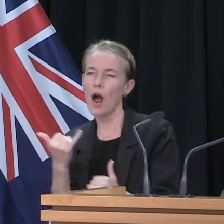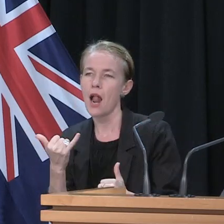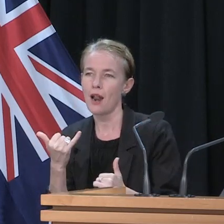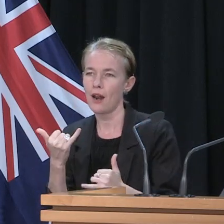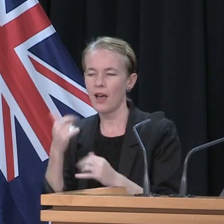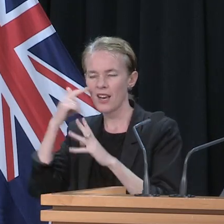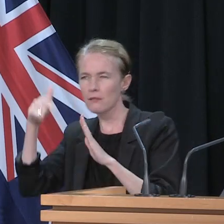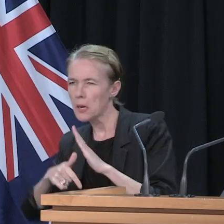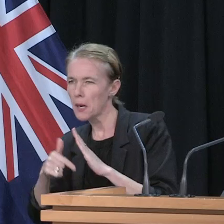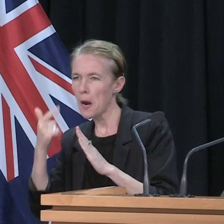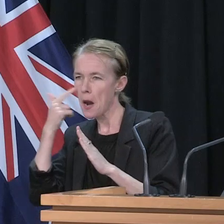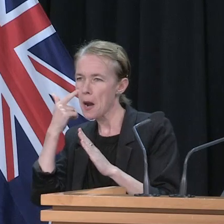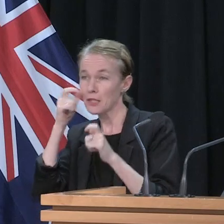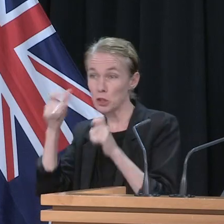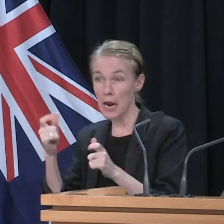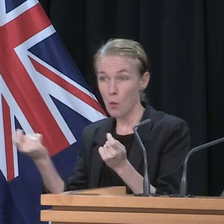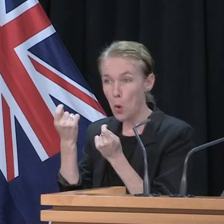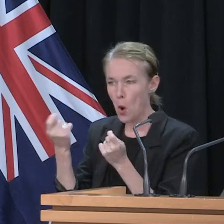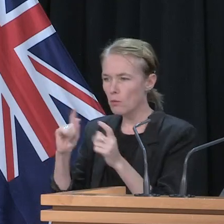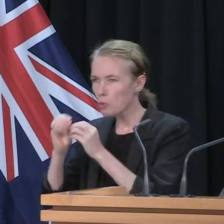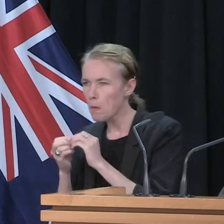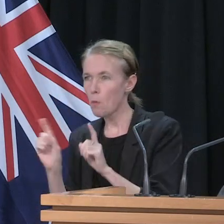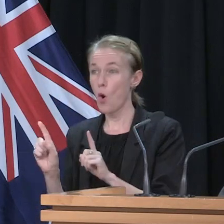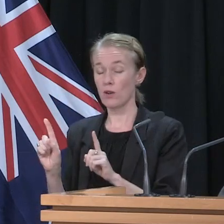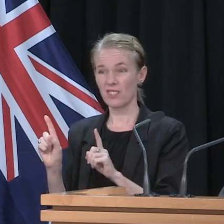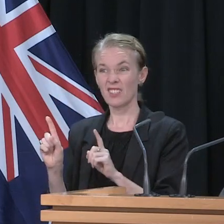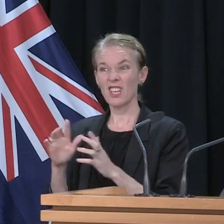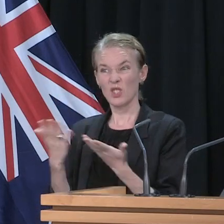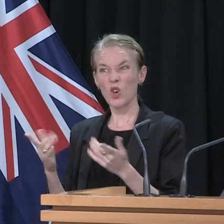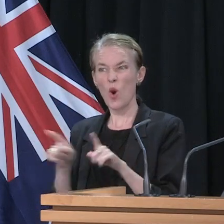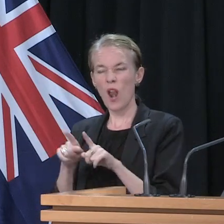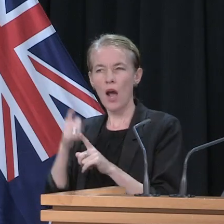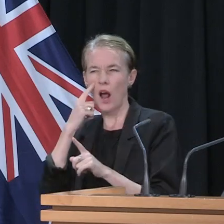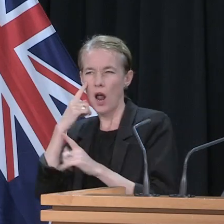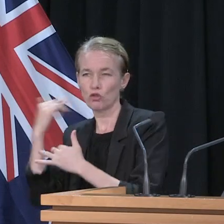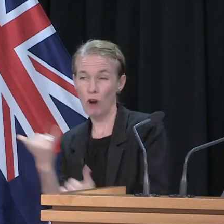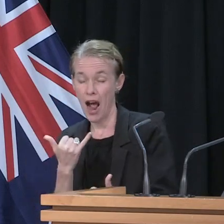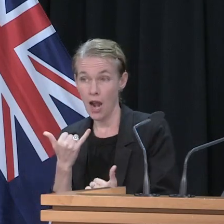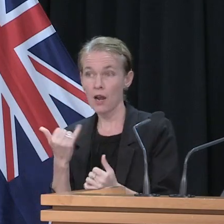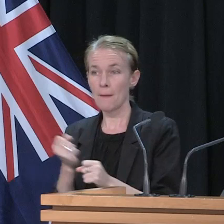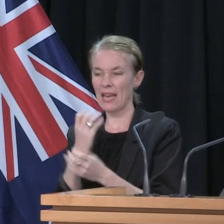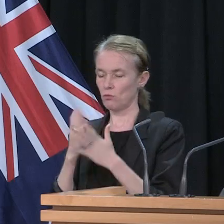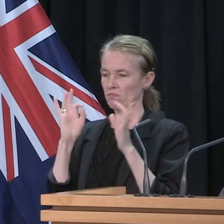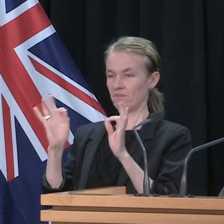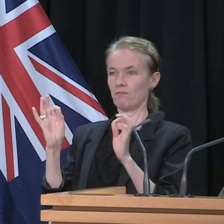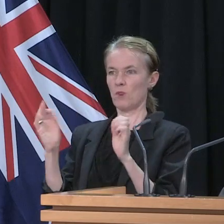trialling it in a few areas. You know, much more rigorous,